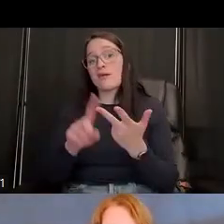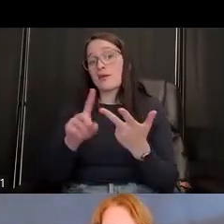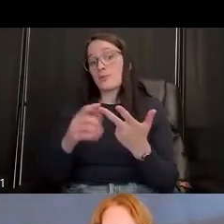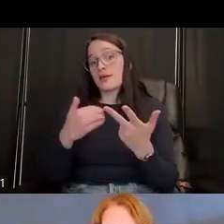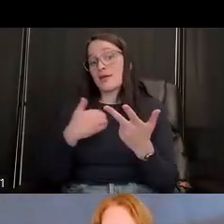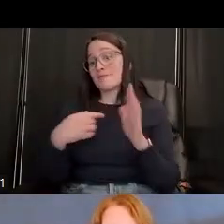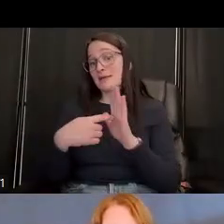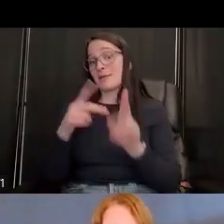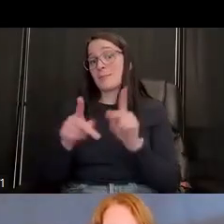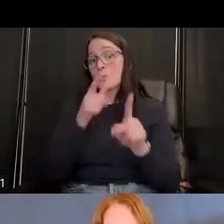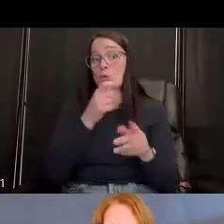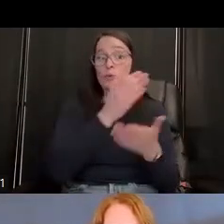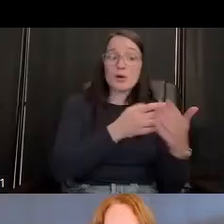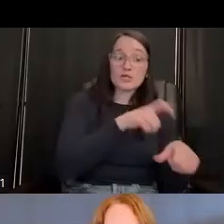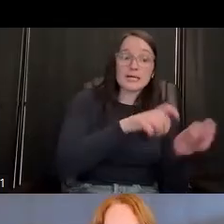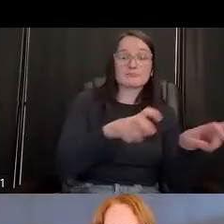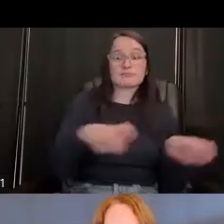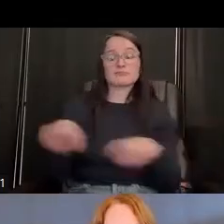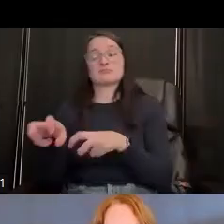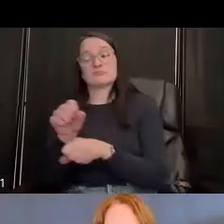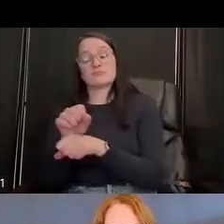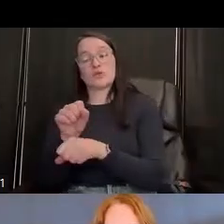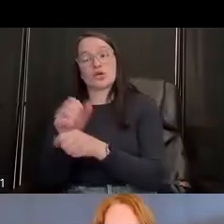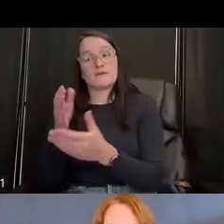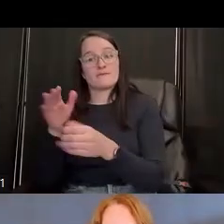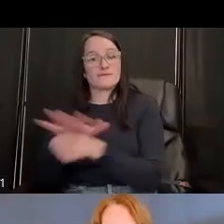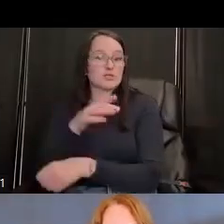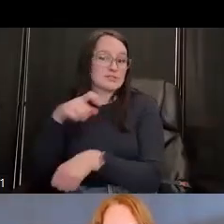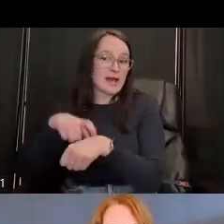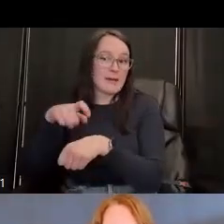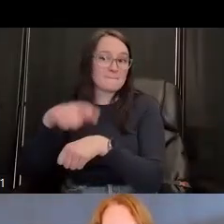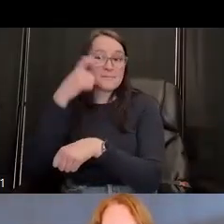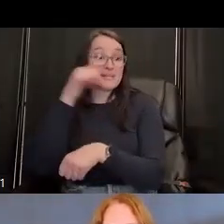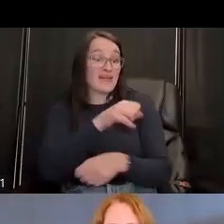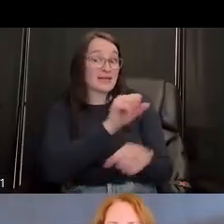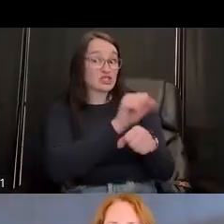part-time into full-time as they've become they've mastered the tasks that they've been hired to do